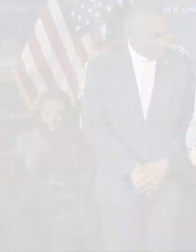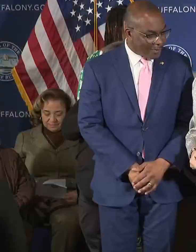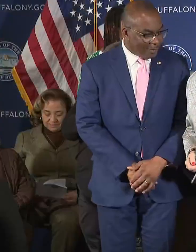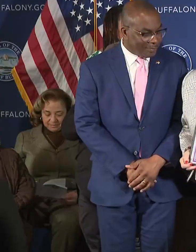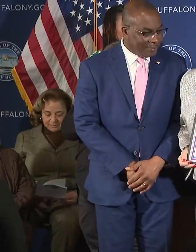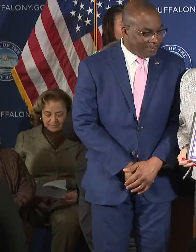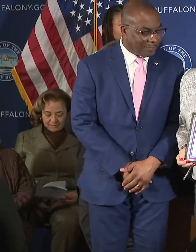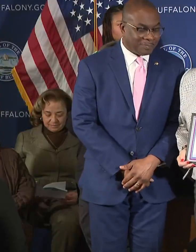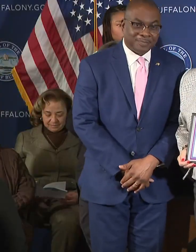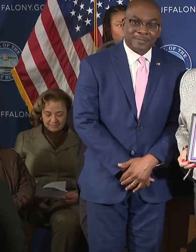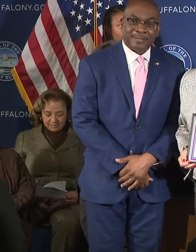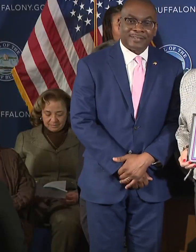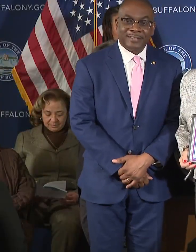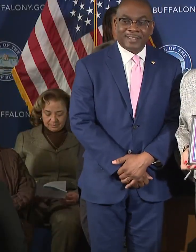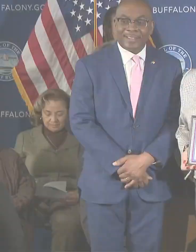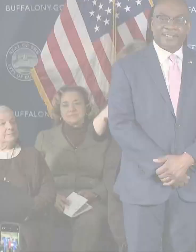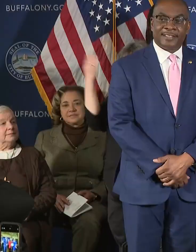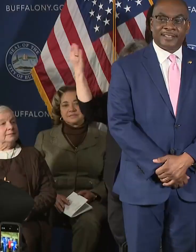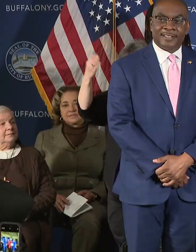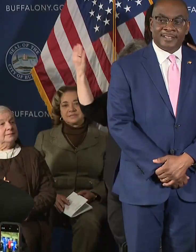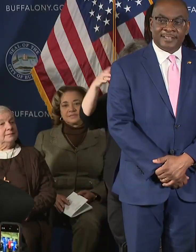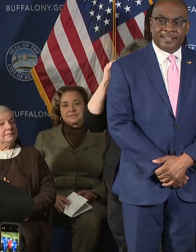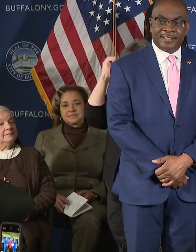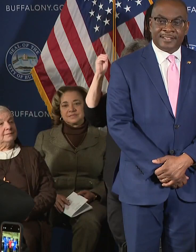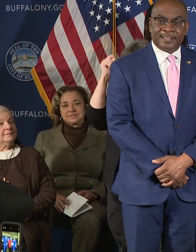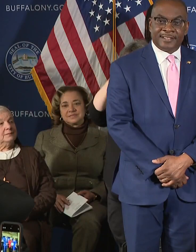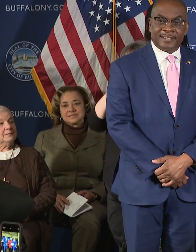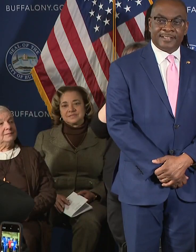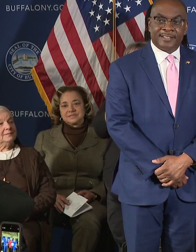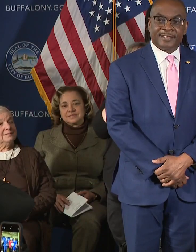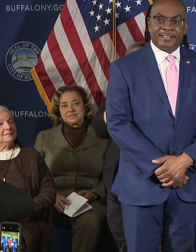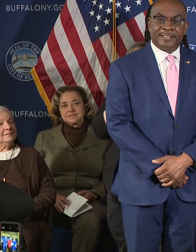in a world where the voices and contributions of women are more important than ever.